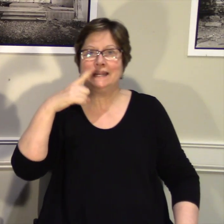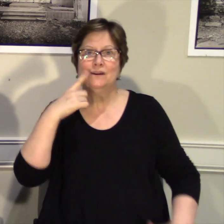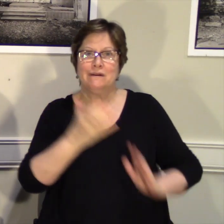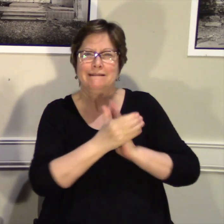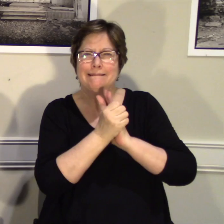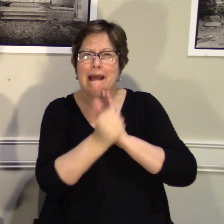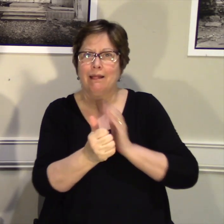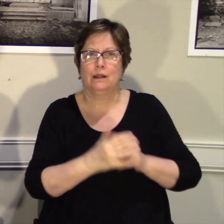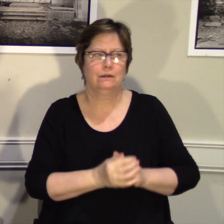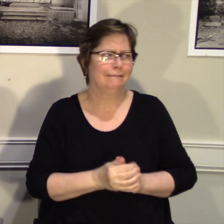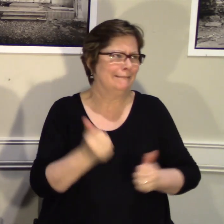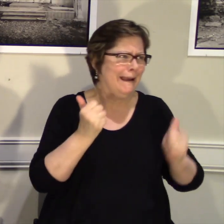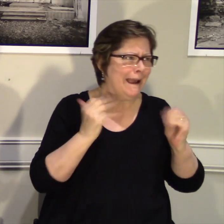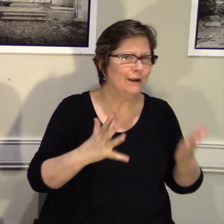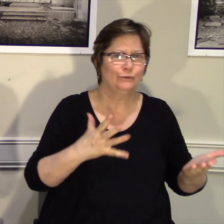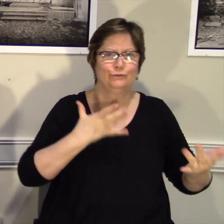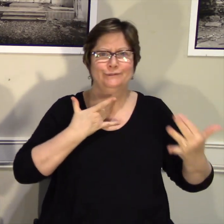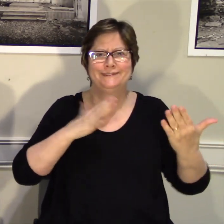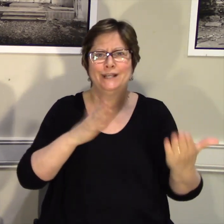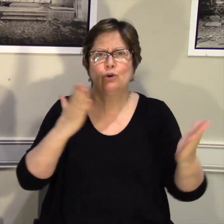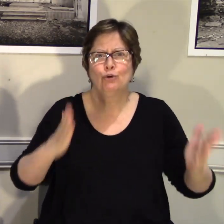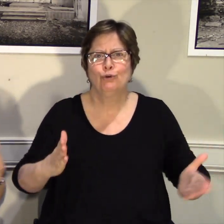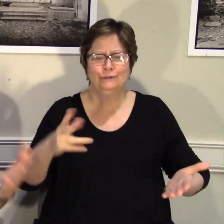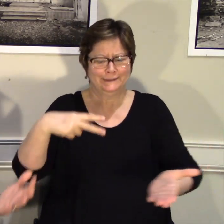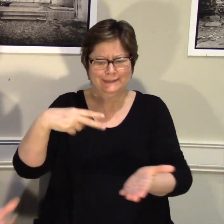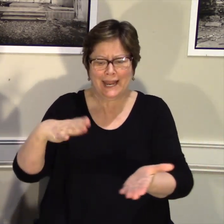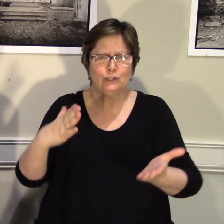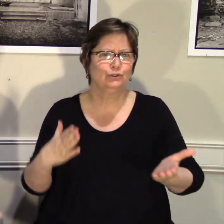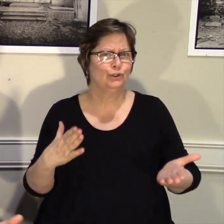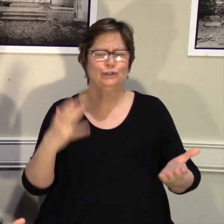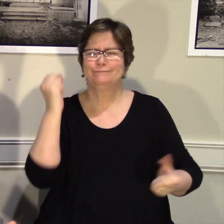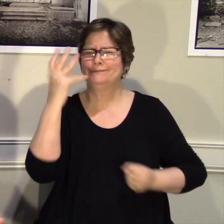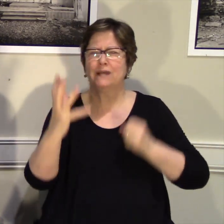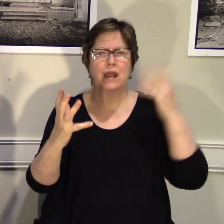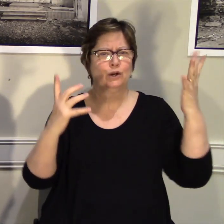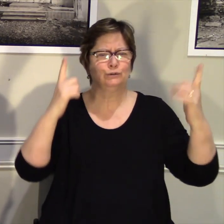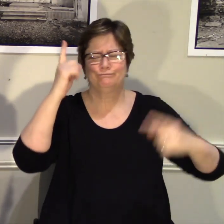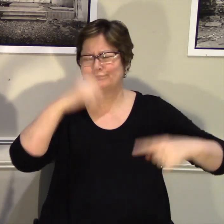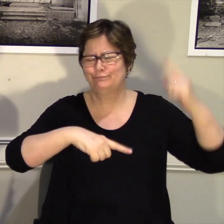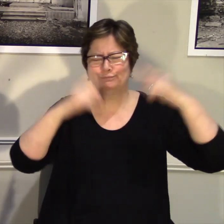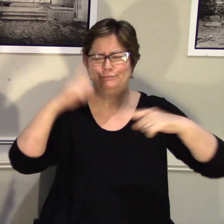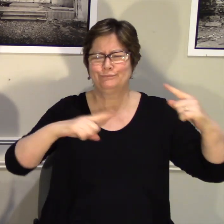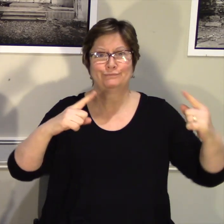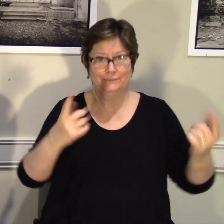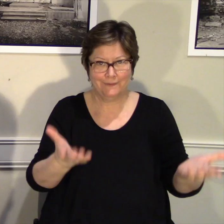singers, dancers, performers, signers of all varieties are encouraged to audition.